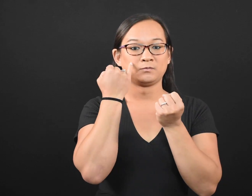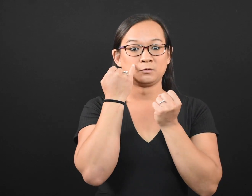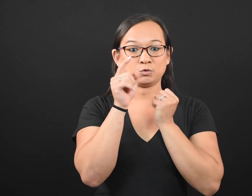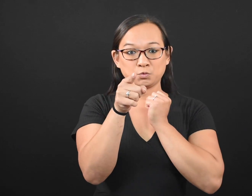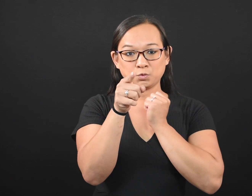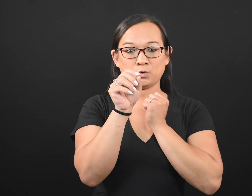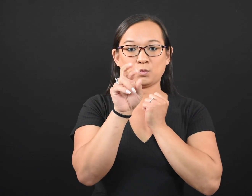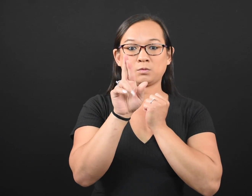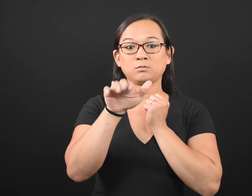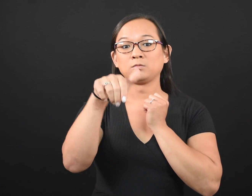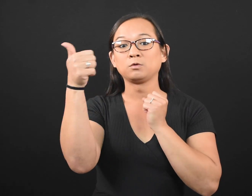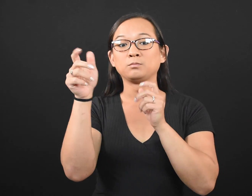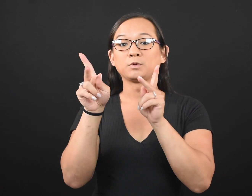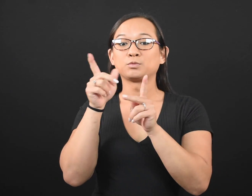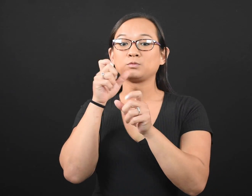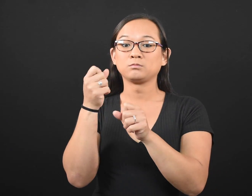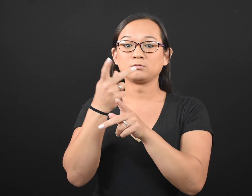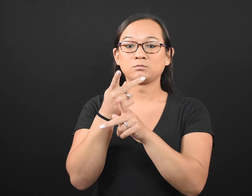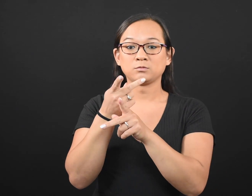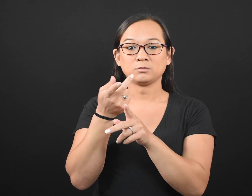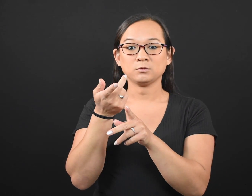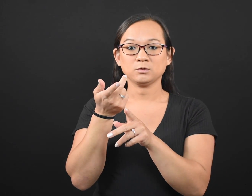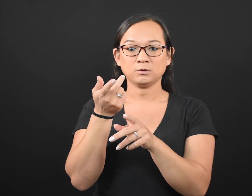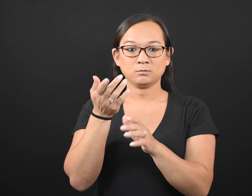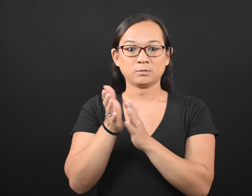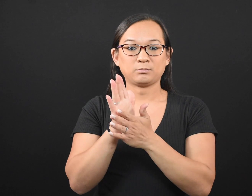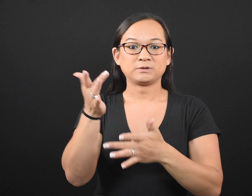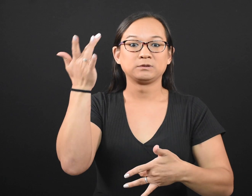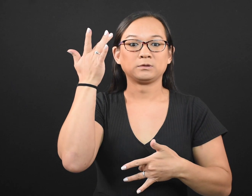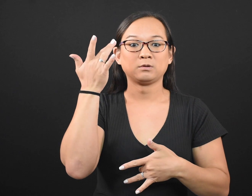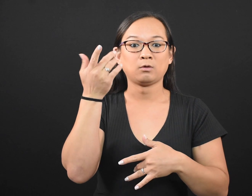caregivers, in case you or other regular caregivers become sick